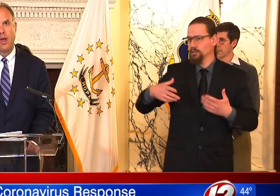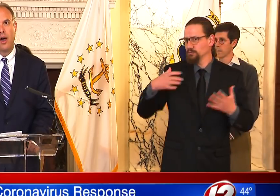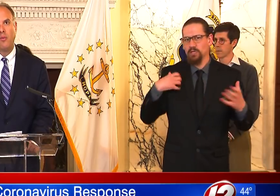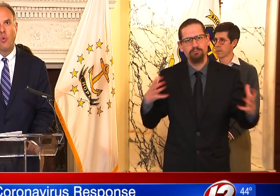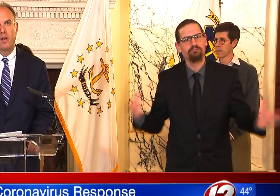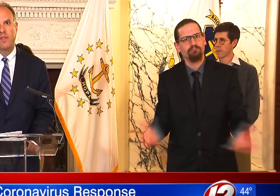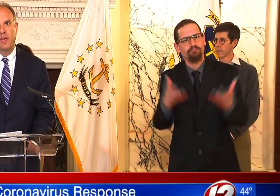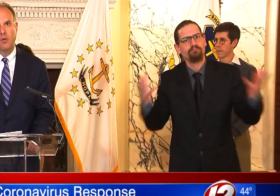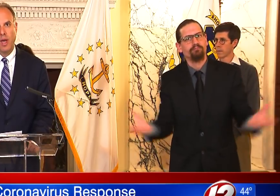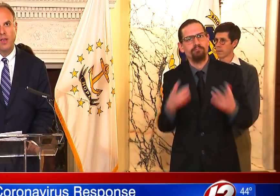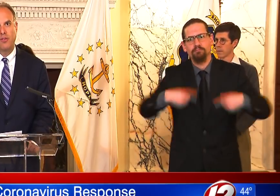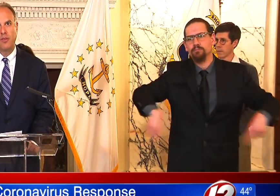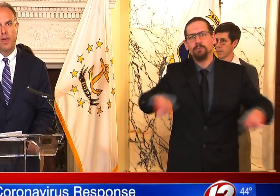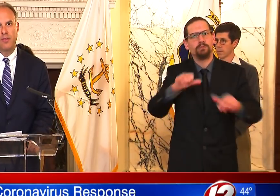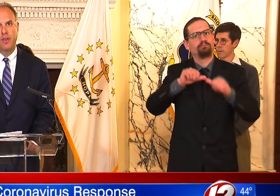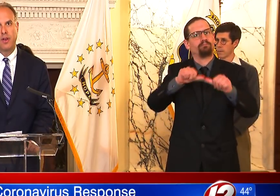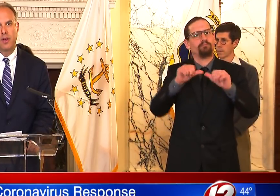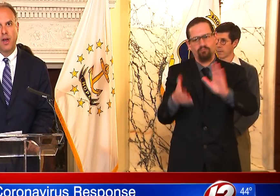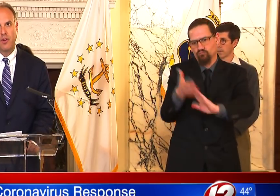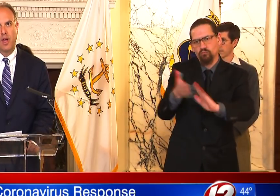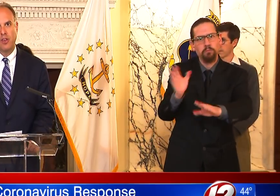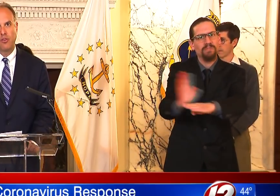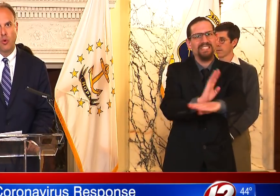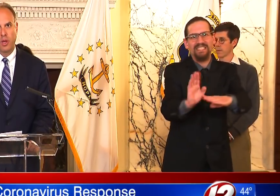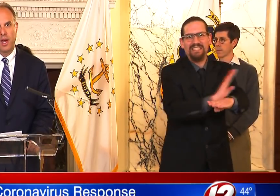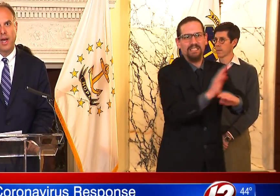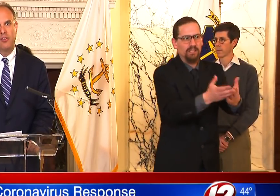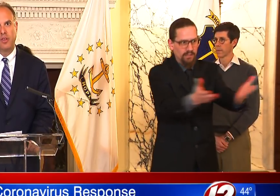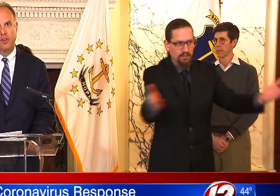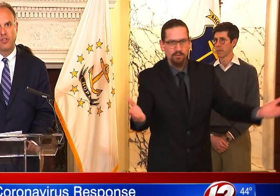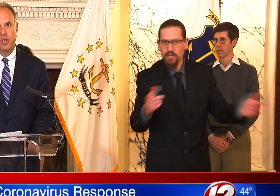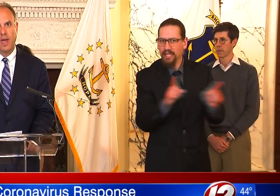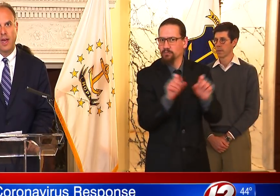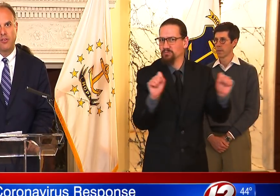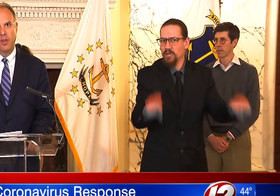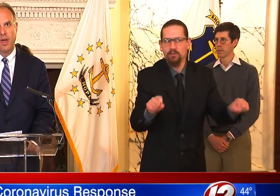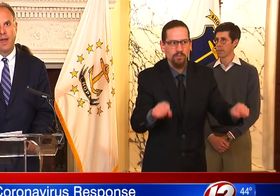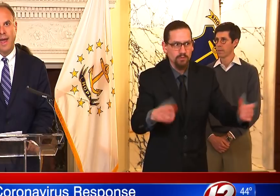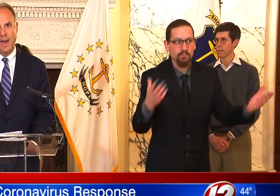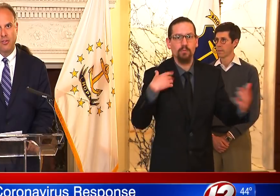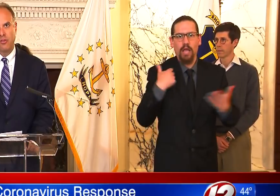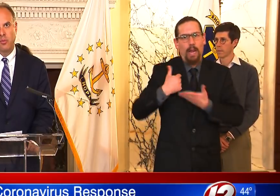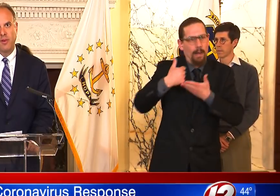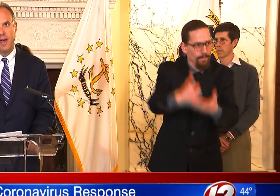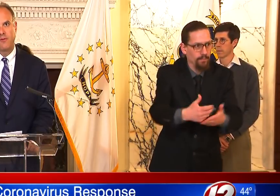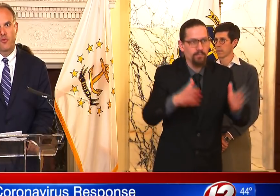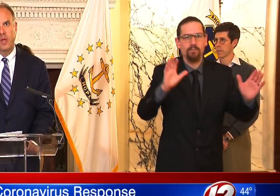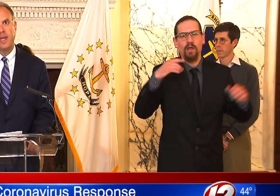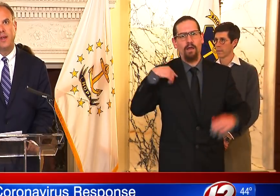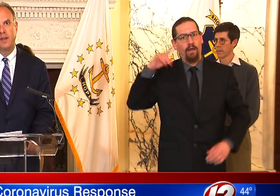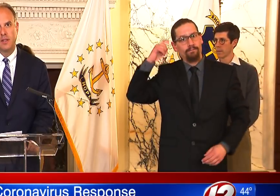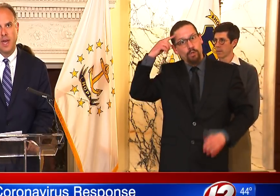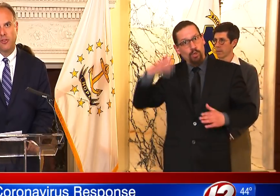WE ARE EAGER TO HELP YOU IN EVERY WAY WE GET PER THE GOVERNOR'S DIRECTION.